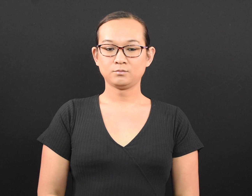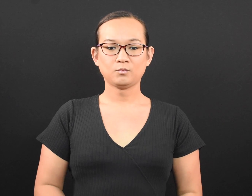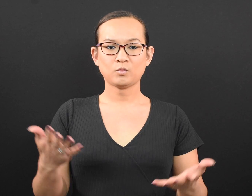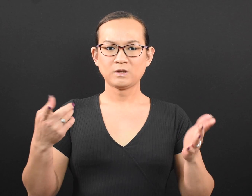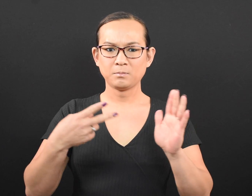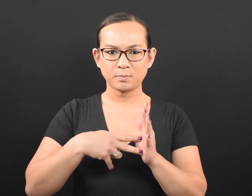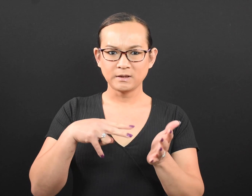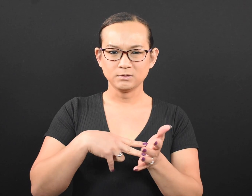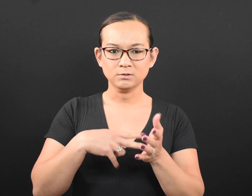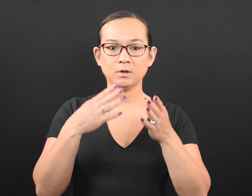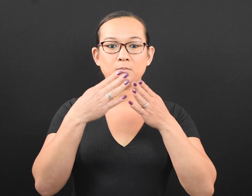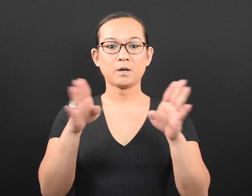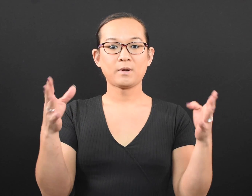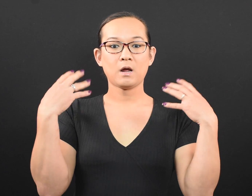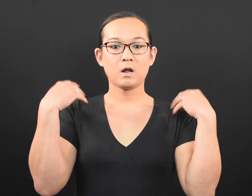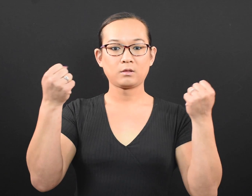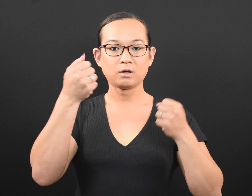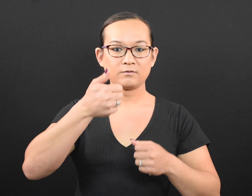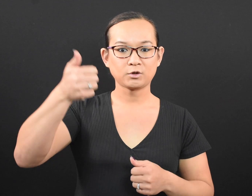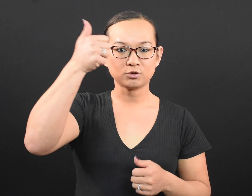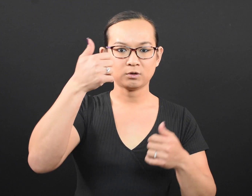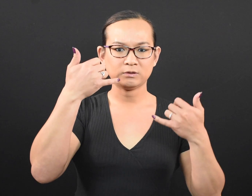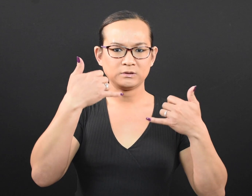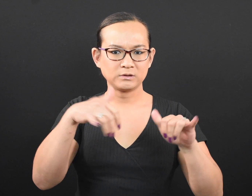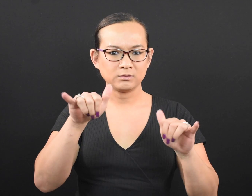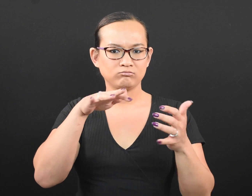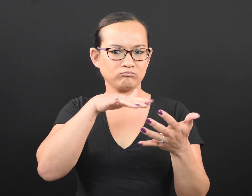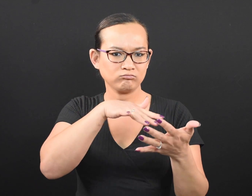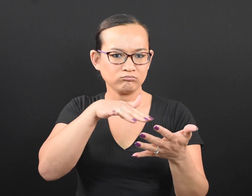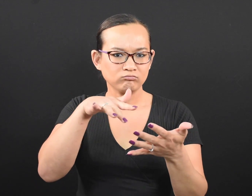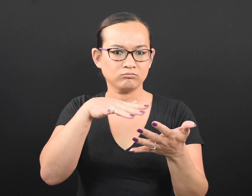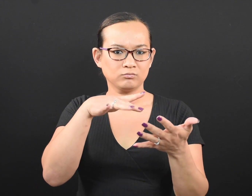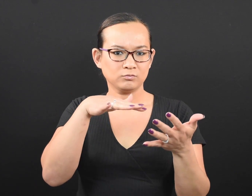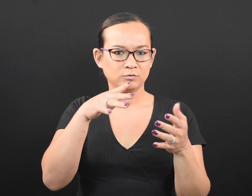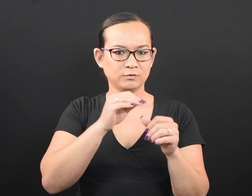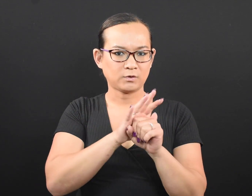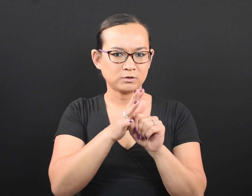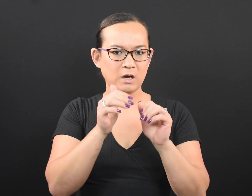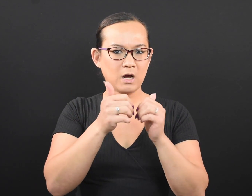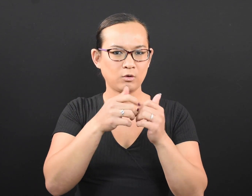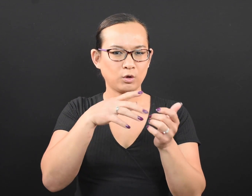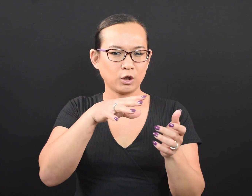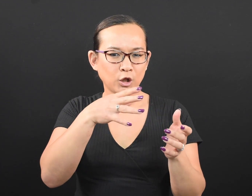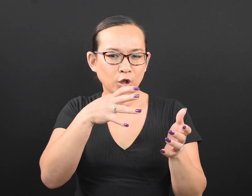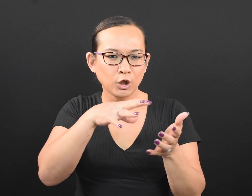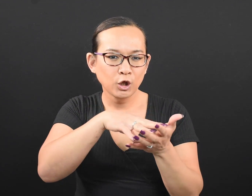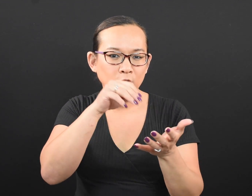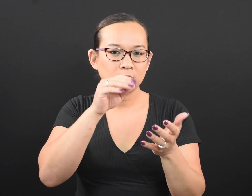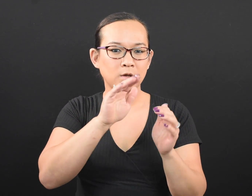What it means Public health officials are studying these variants quickly to learn more about how to control their spread.